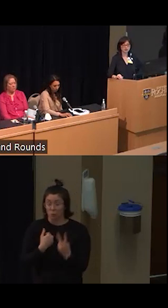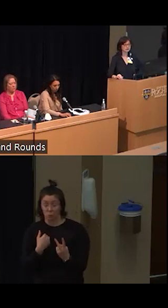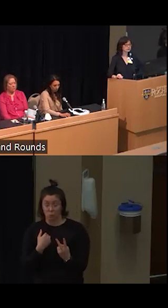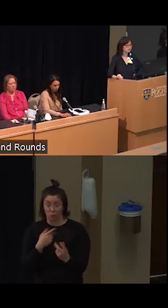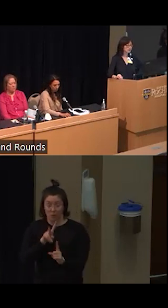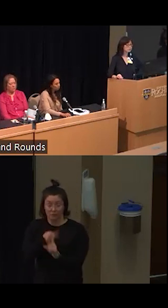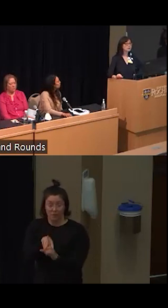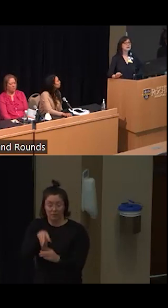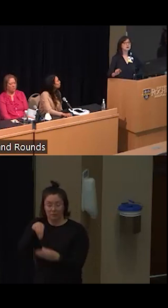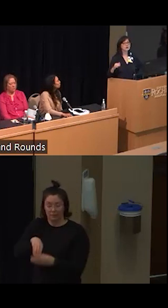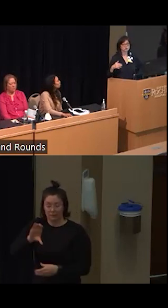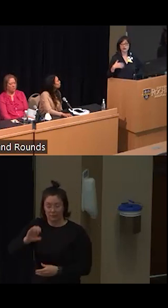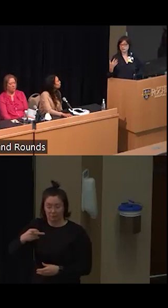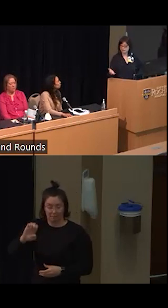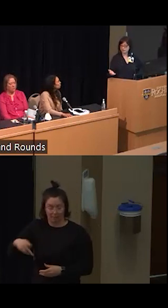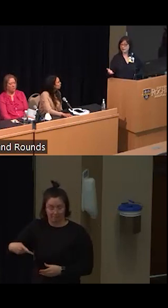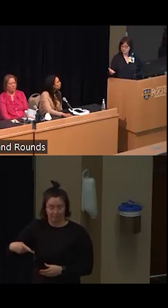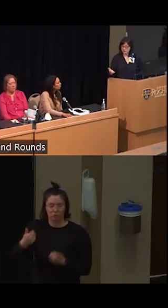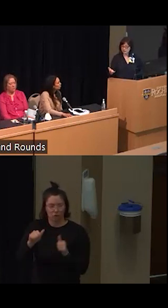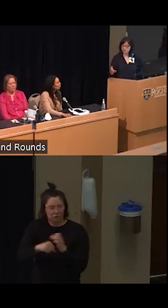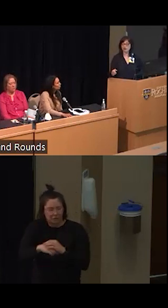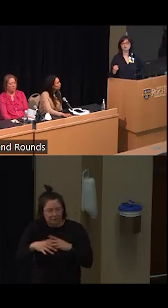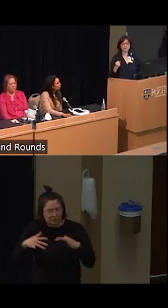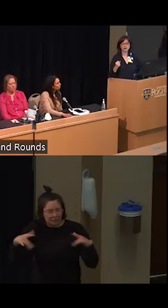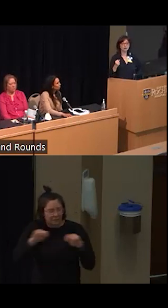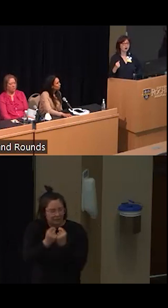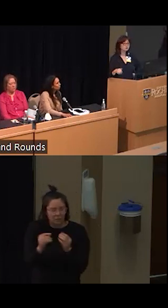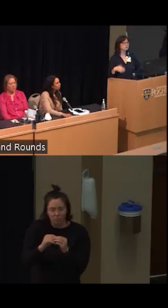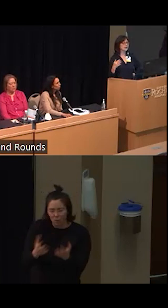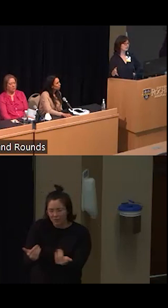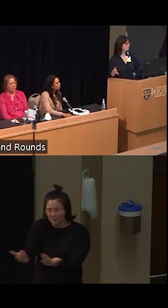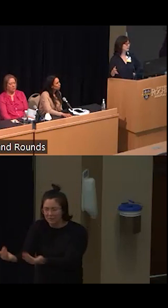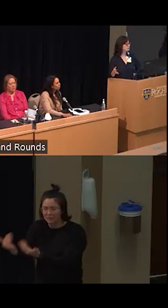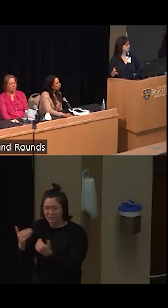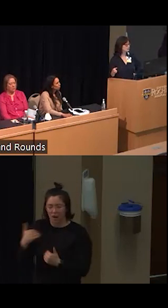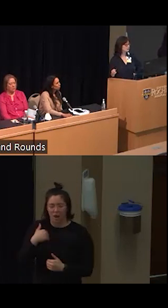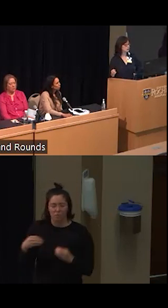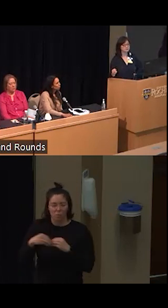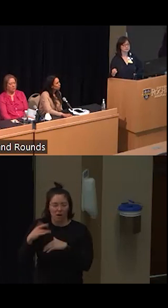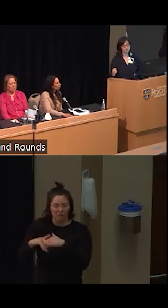in our cpep we are trying to expand the team um so that we also will have availability of Crisis